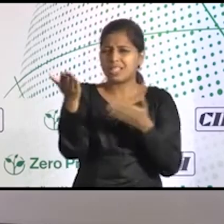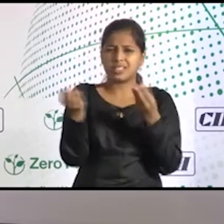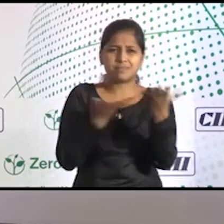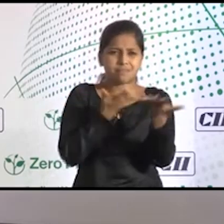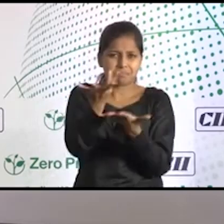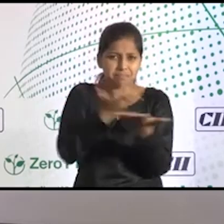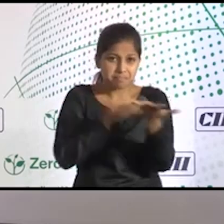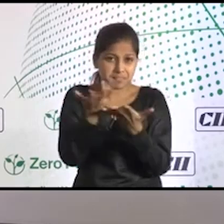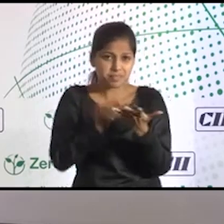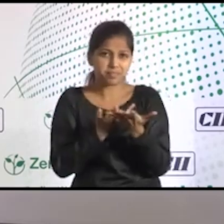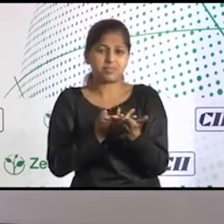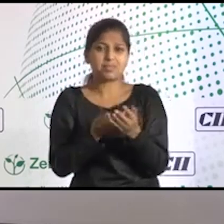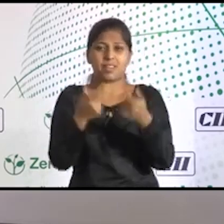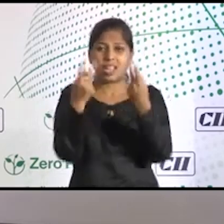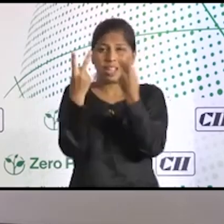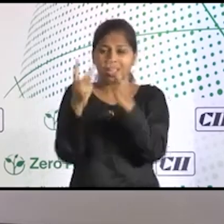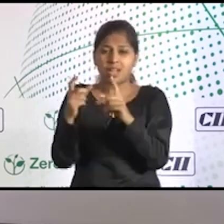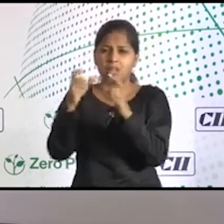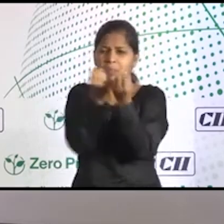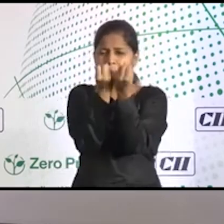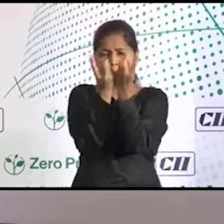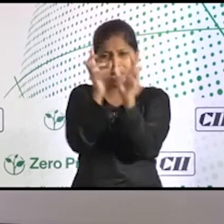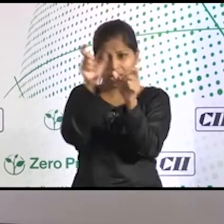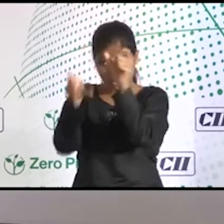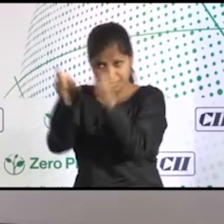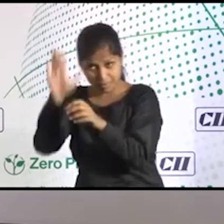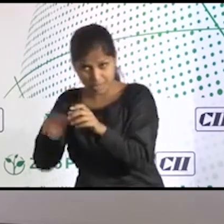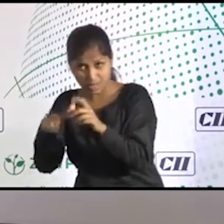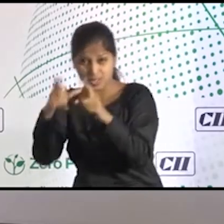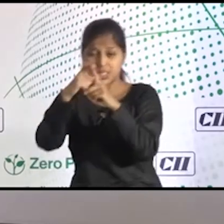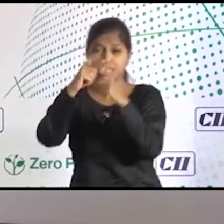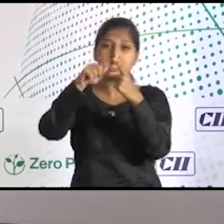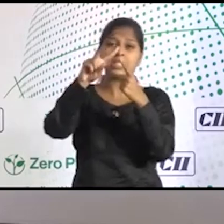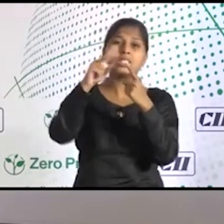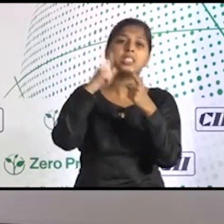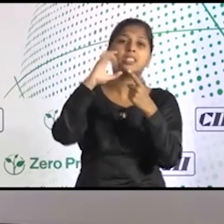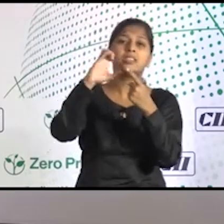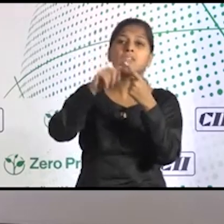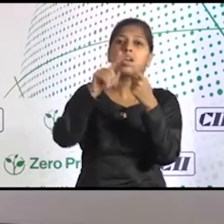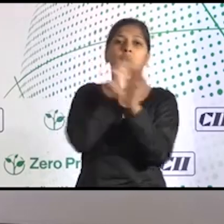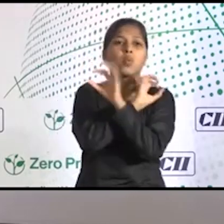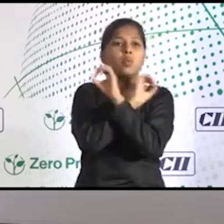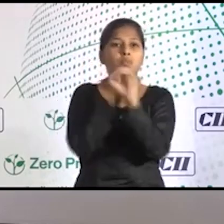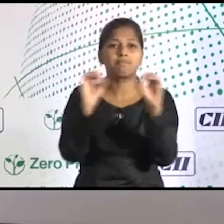that don't have devices or access to the net to be able to use them. But what about people with disabilities?